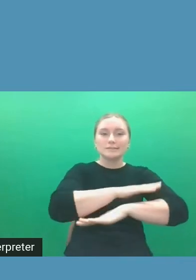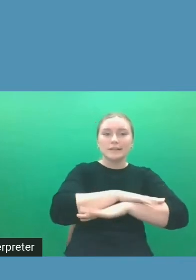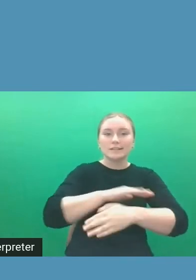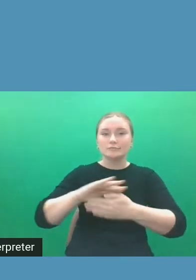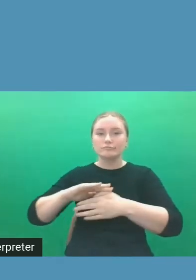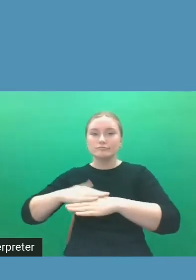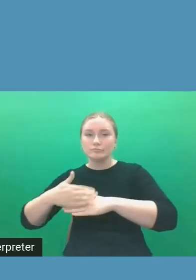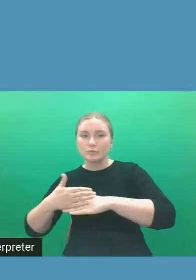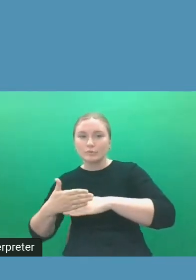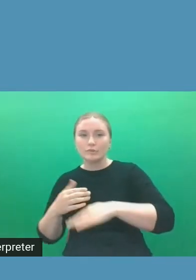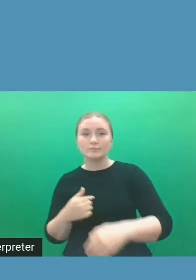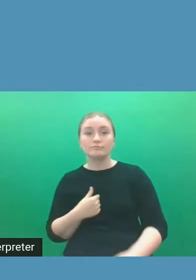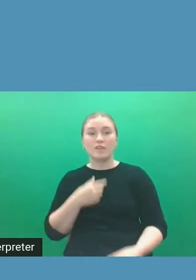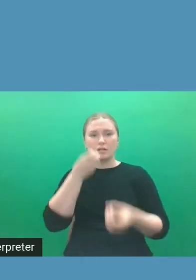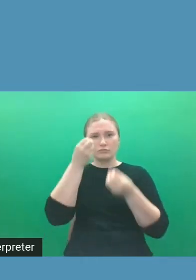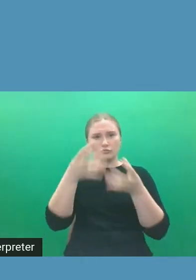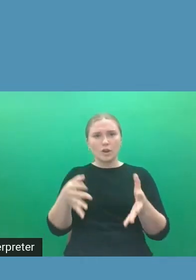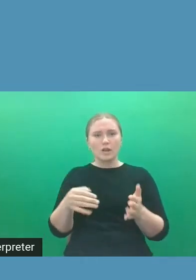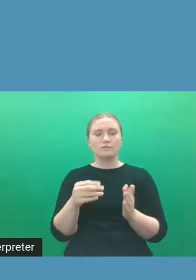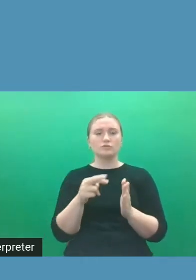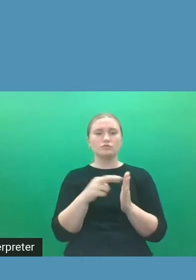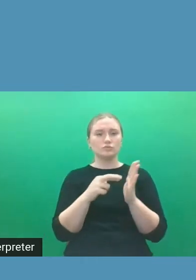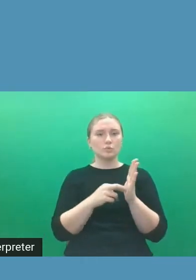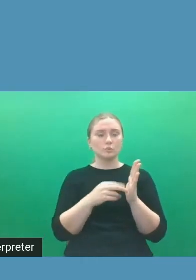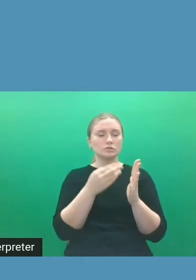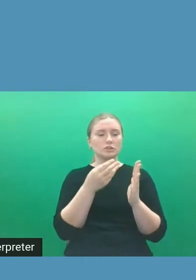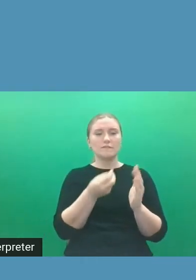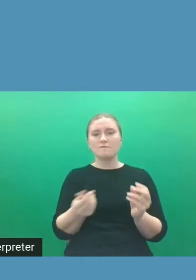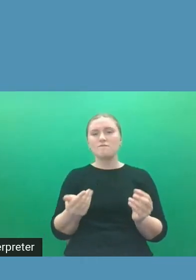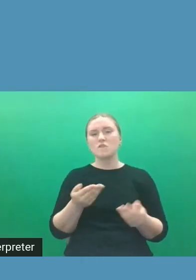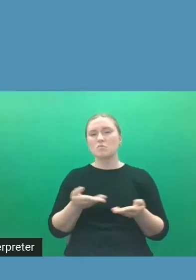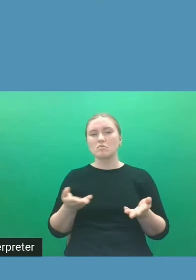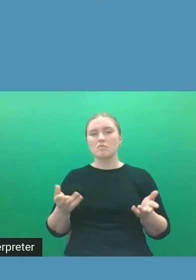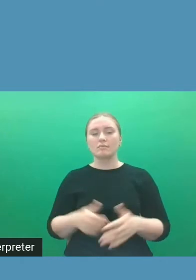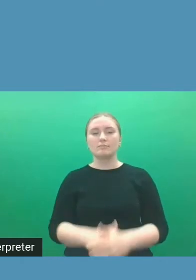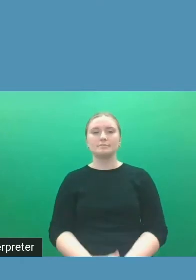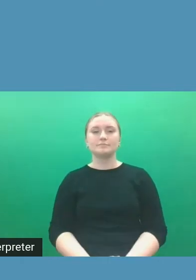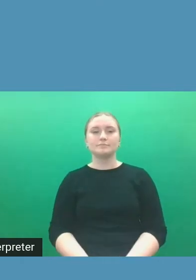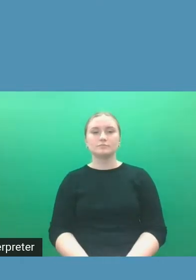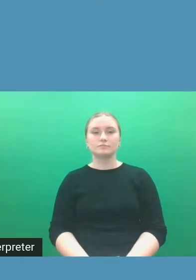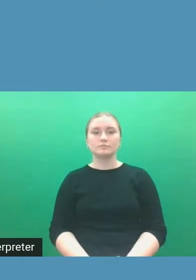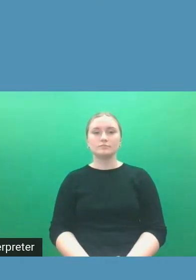to our attendees before we begin the program. The digital empowerment leadership team chose